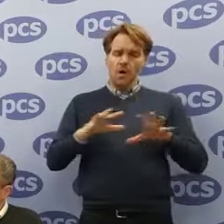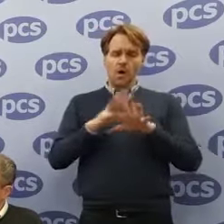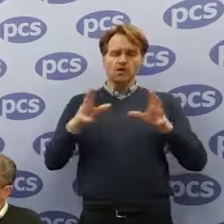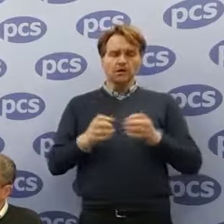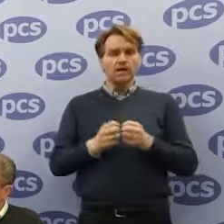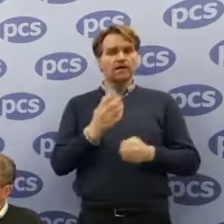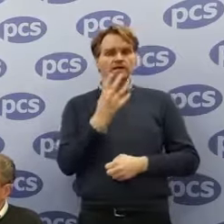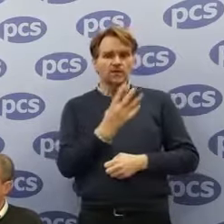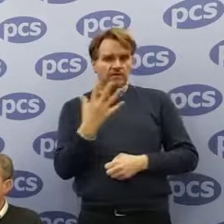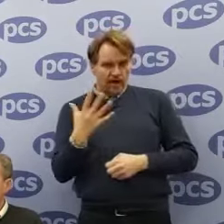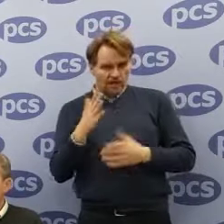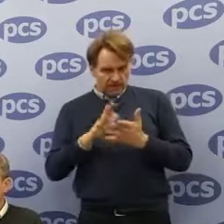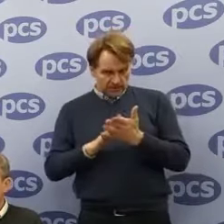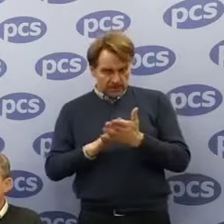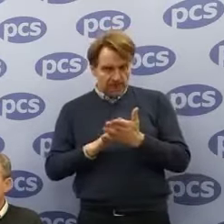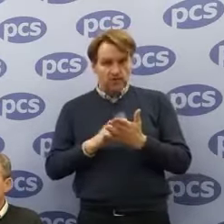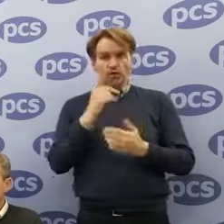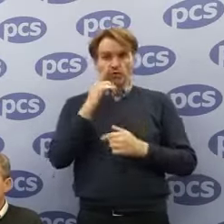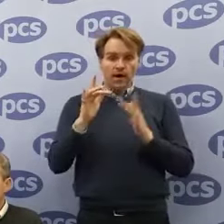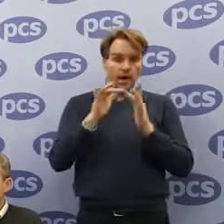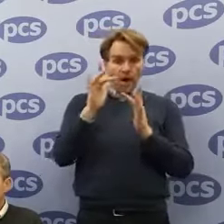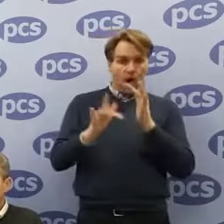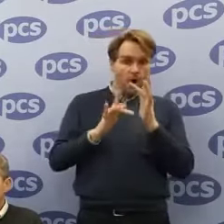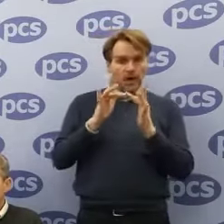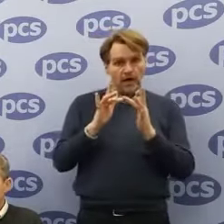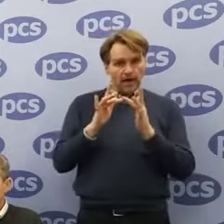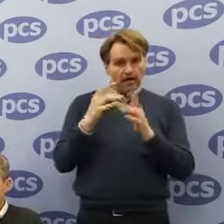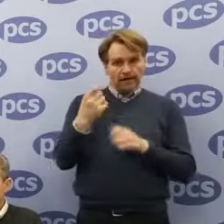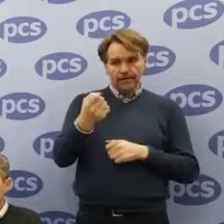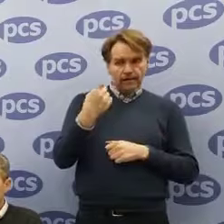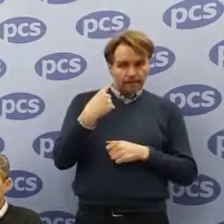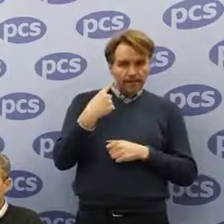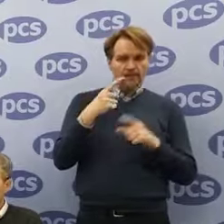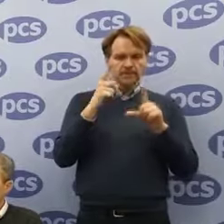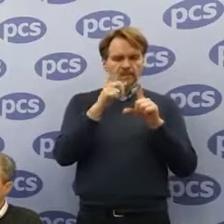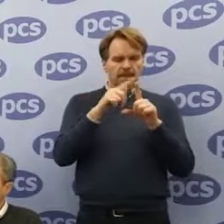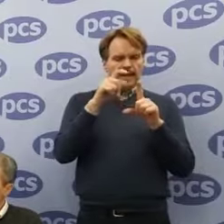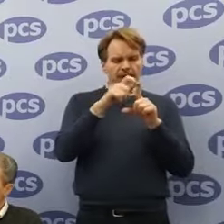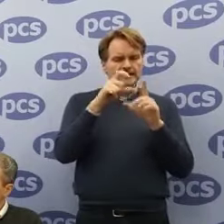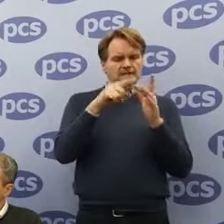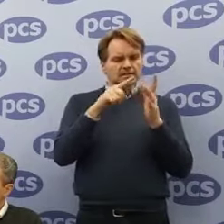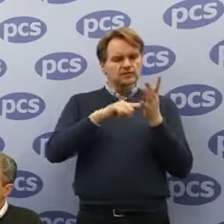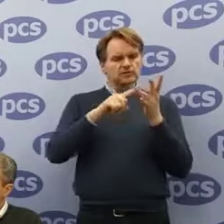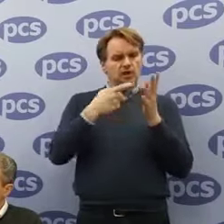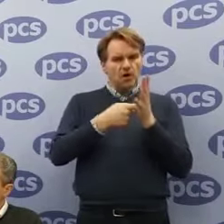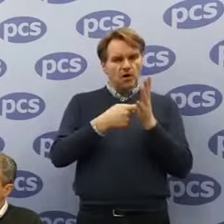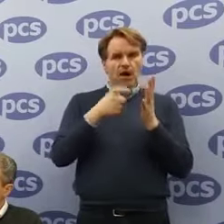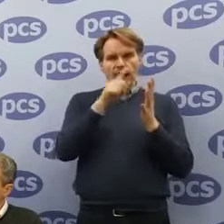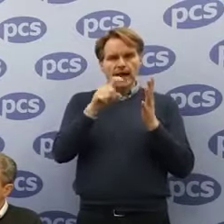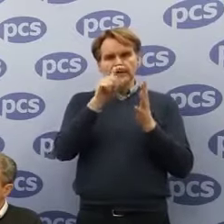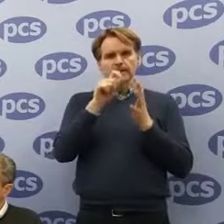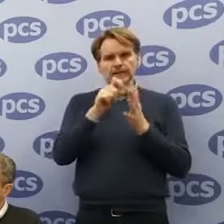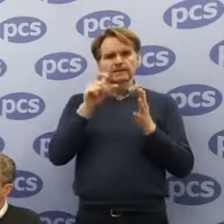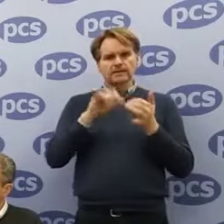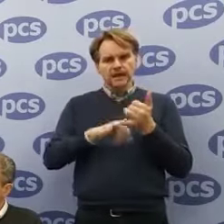online or by email to editor@pcs.org.uk giving your name and branch name, we will